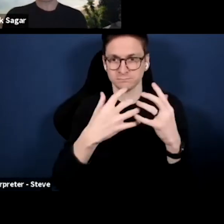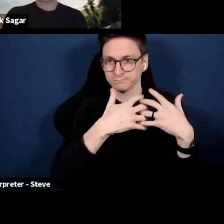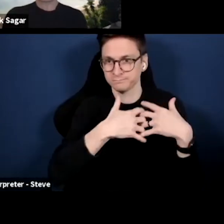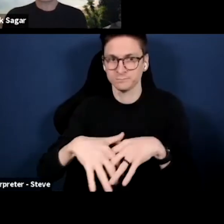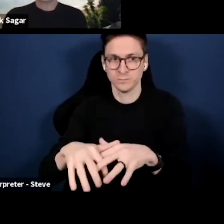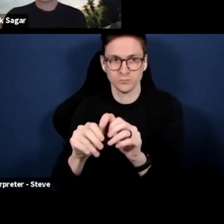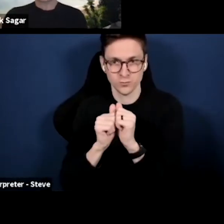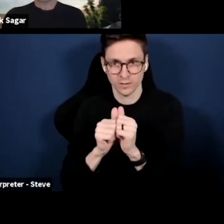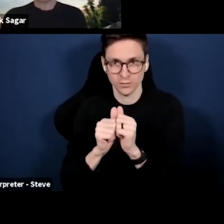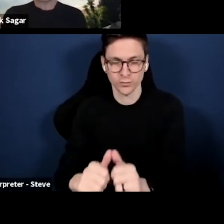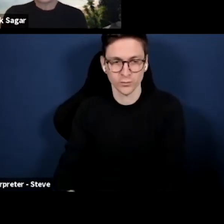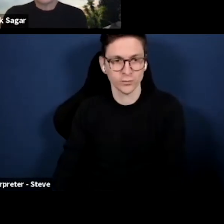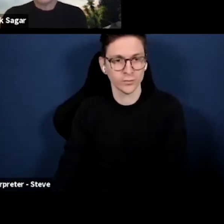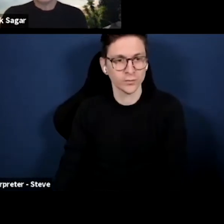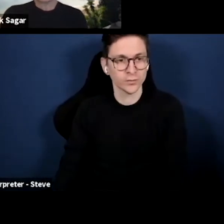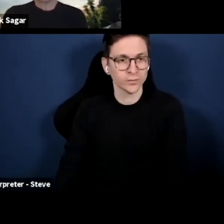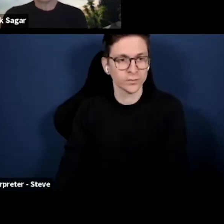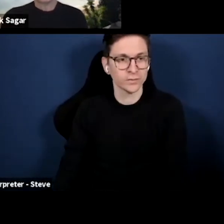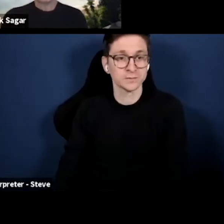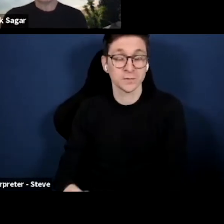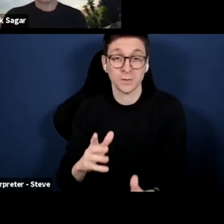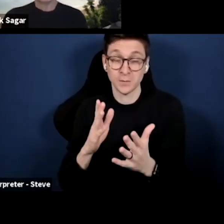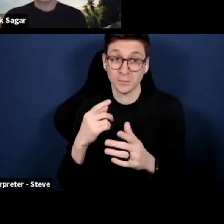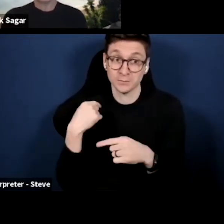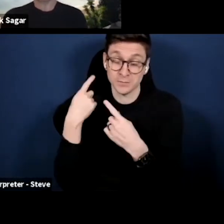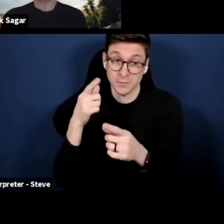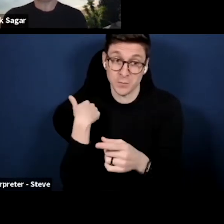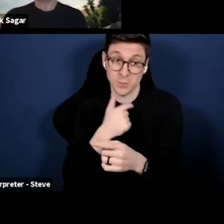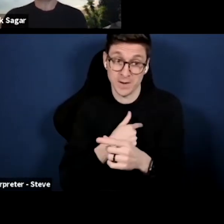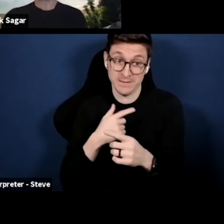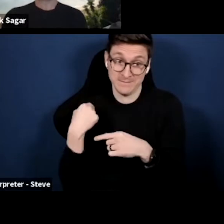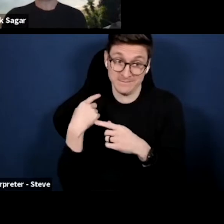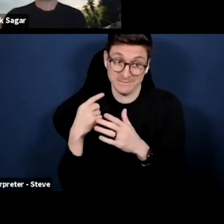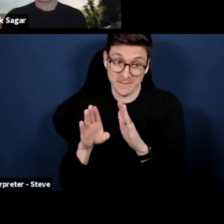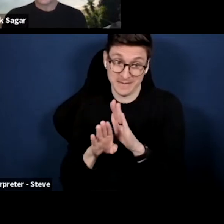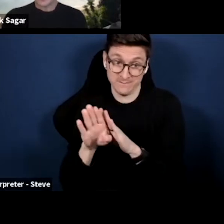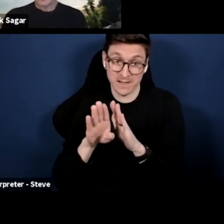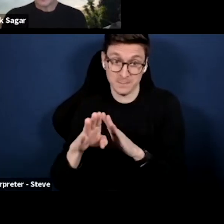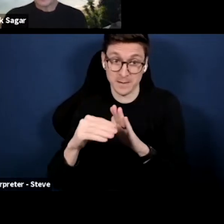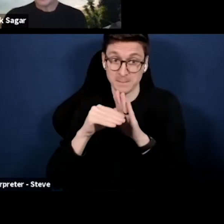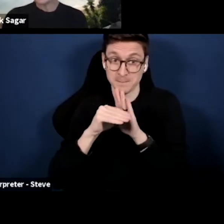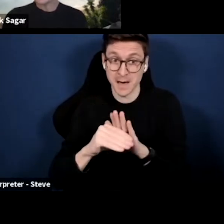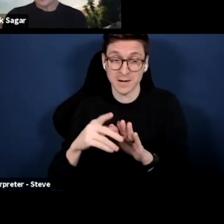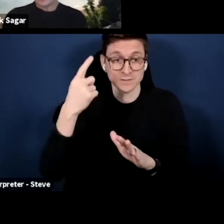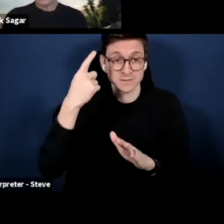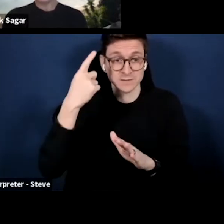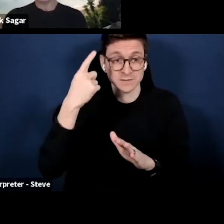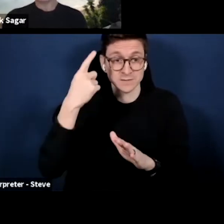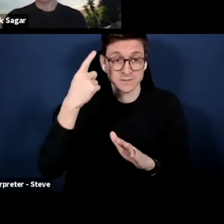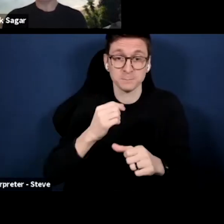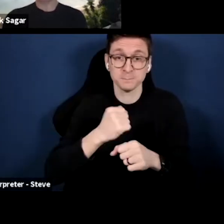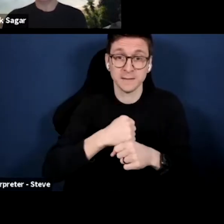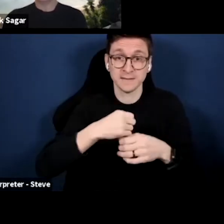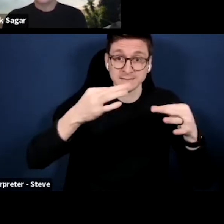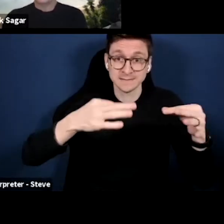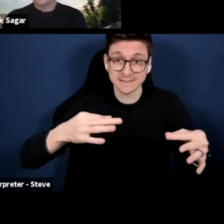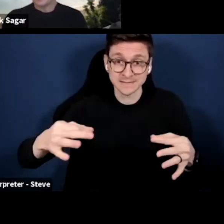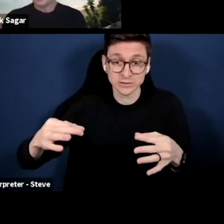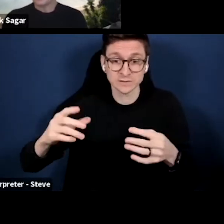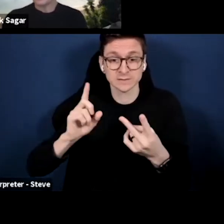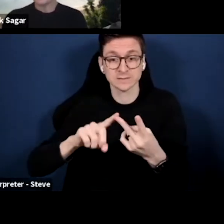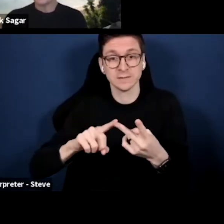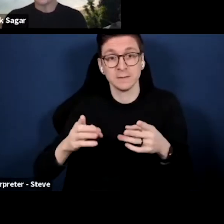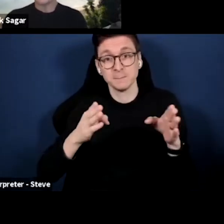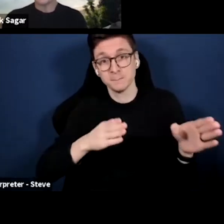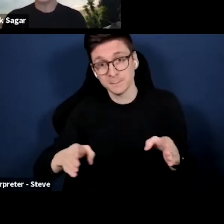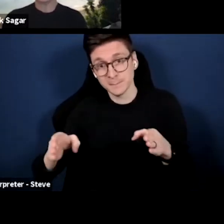and so we've been building models of decision making and planning models of the motor system